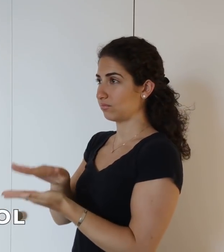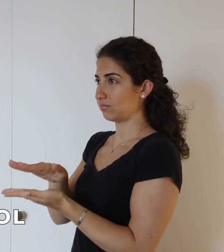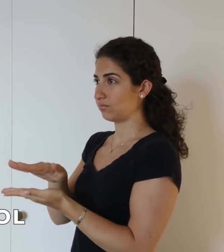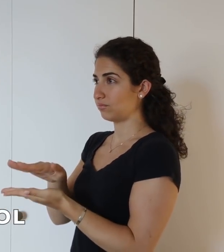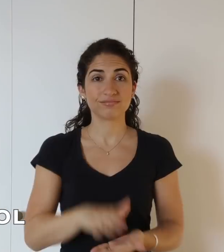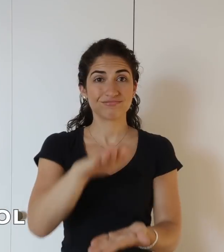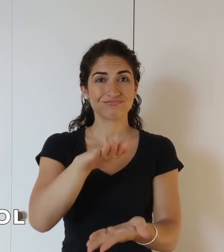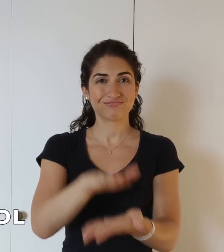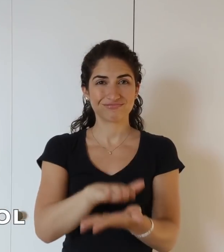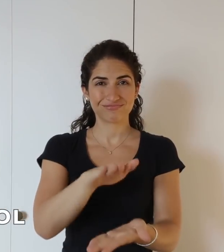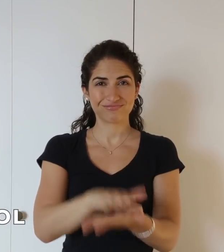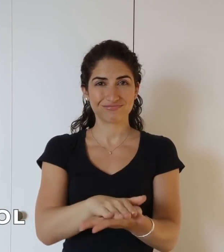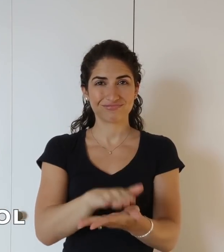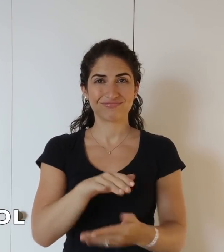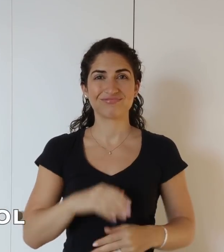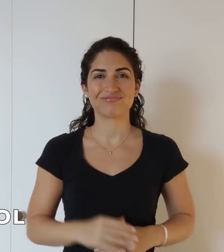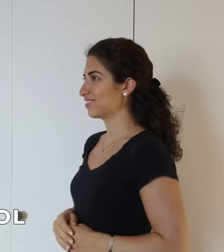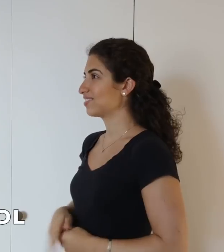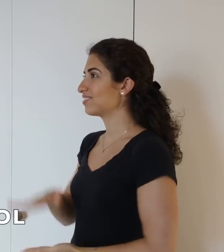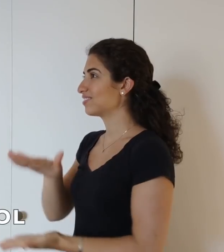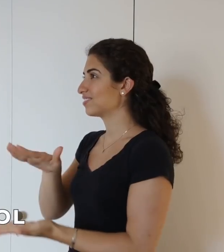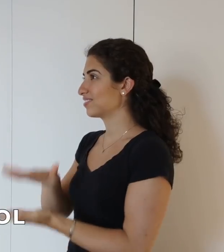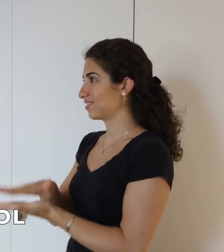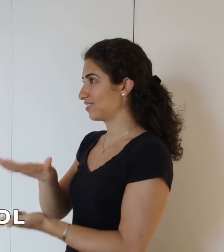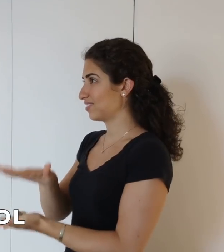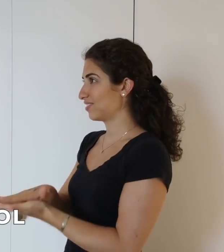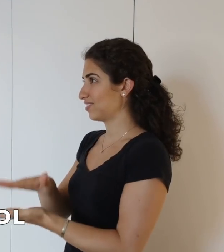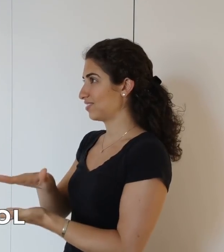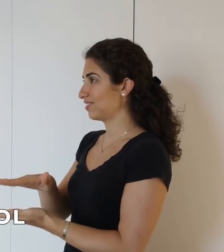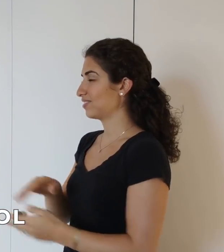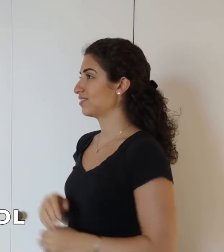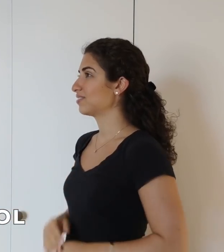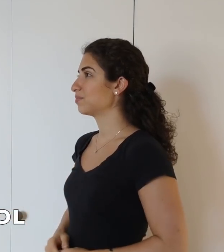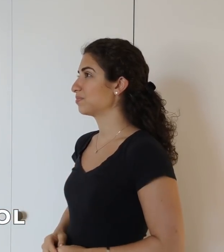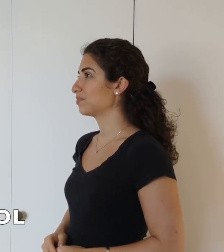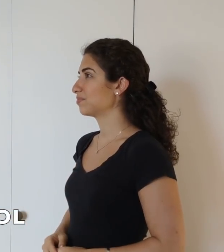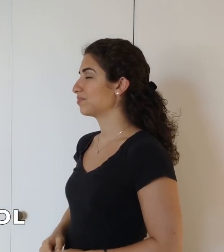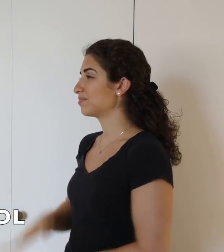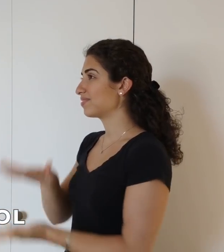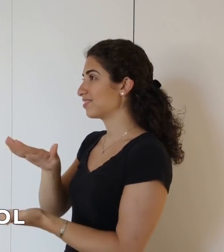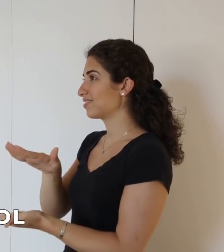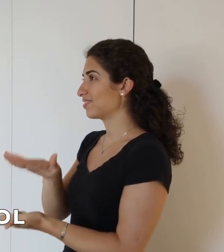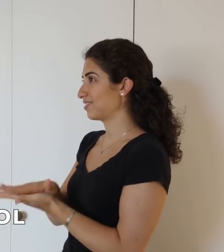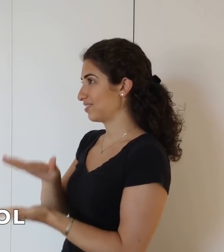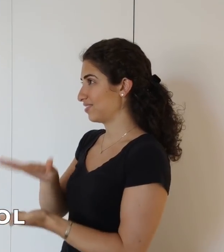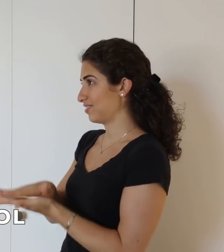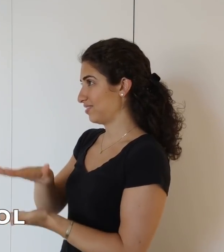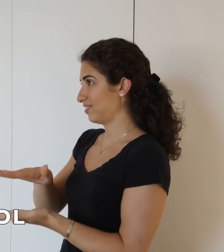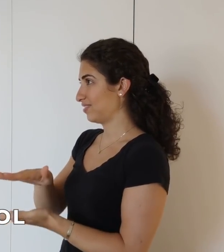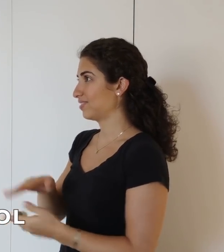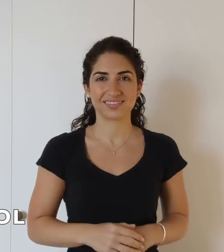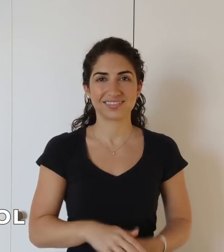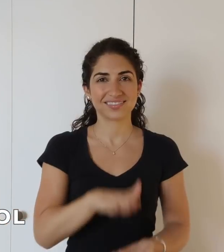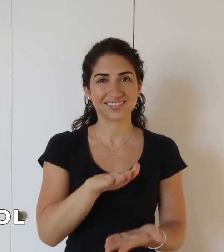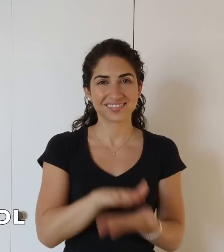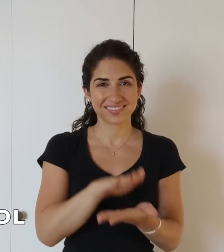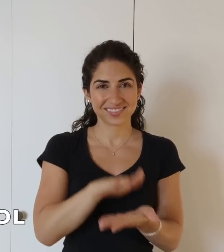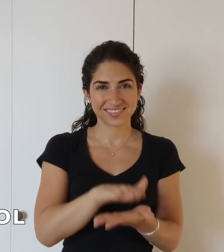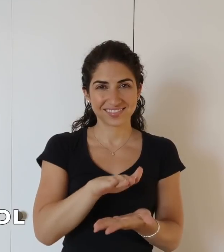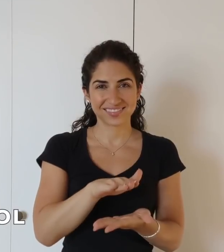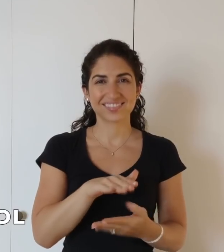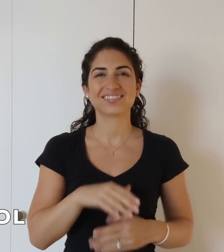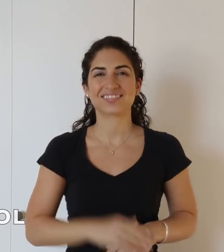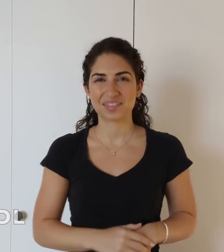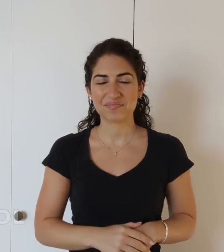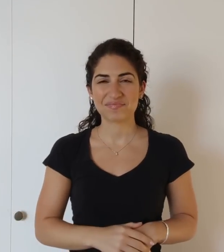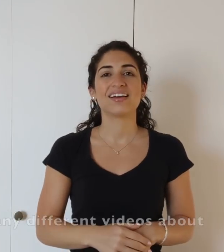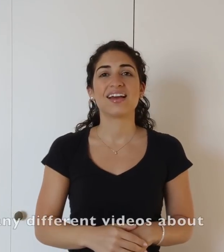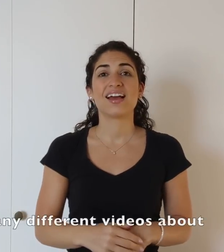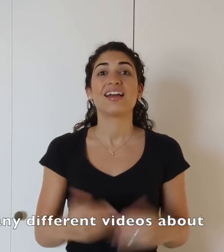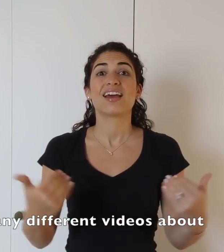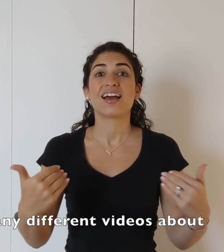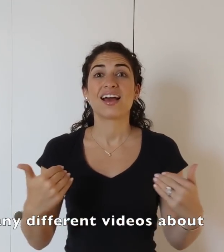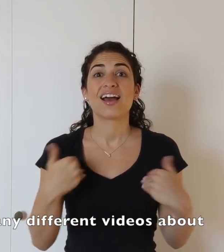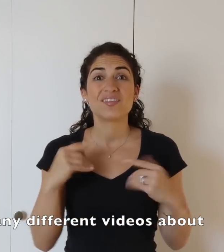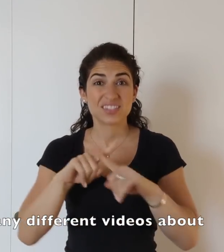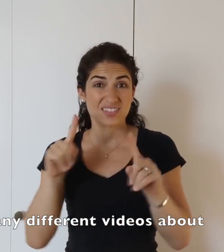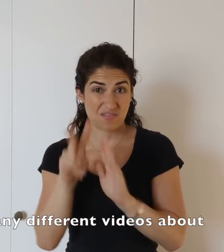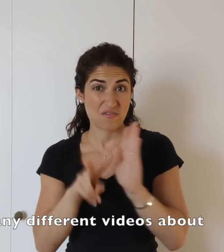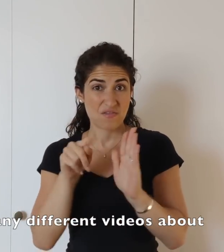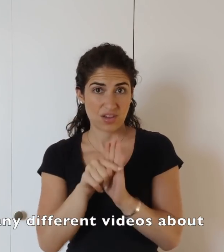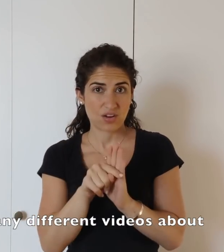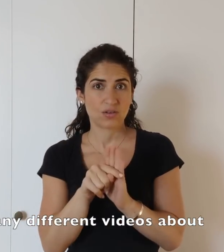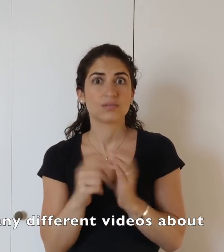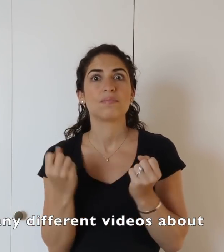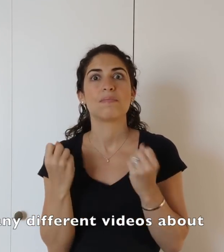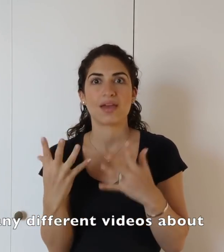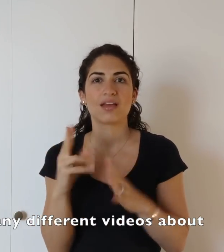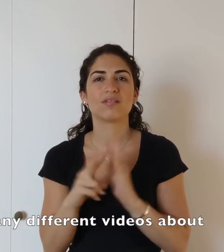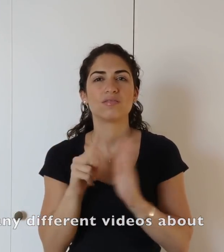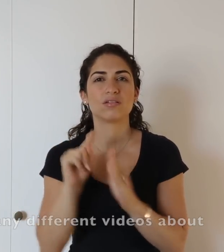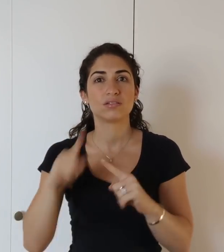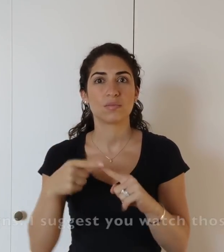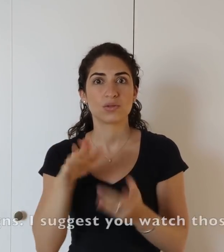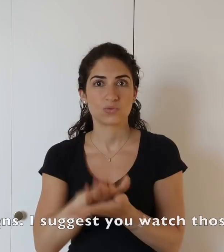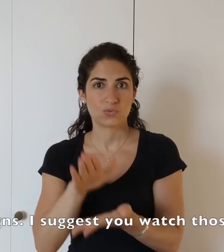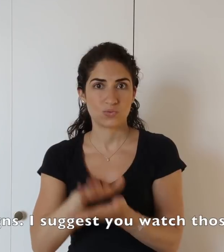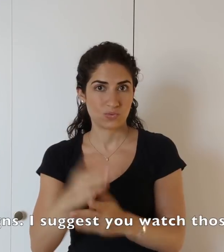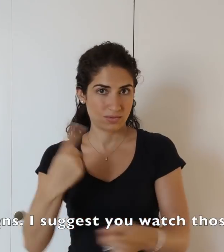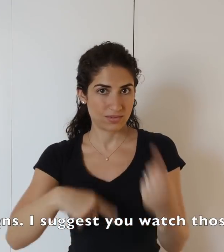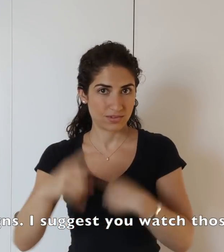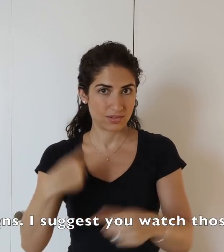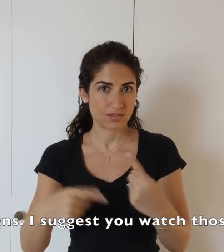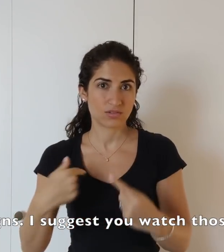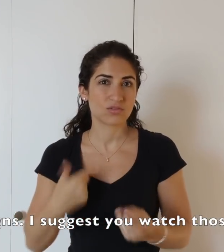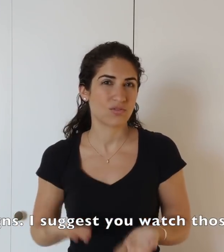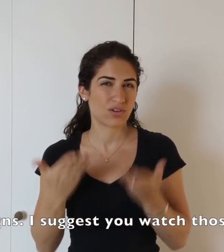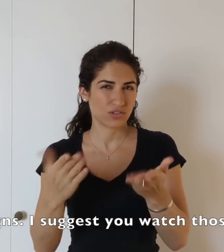clapping: school. school. school. I have many different videos about school signs,